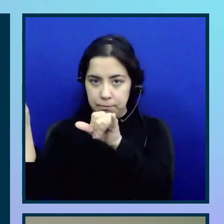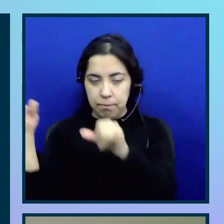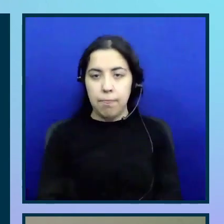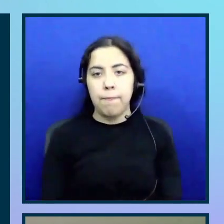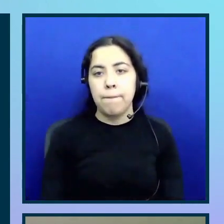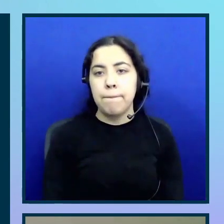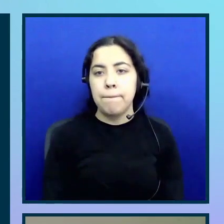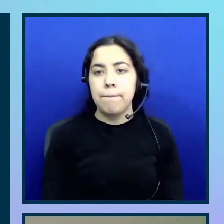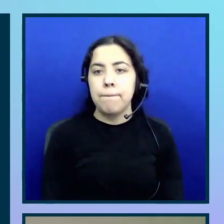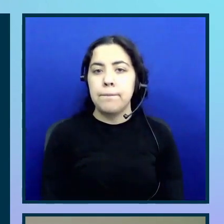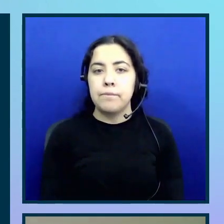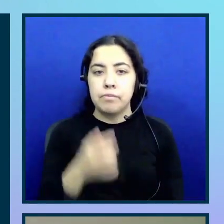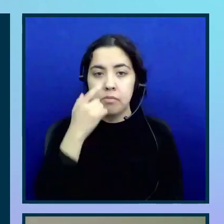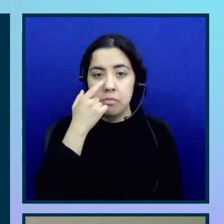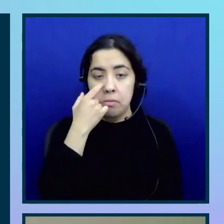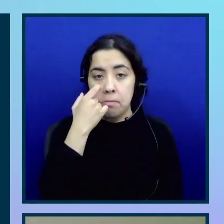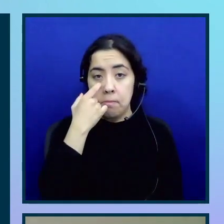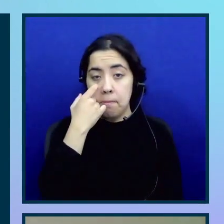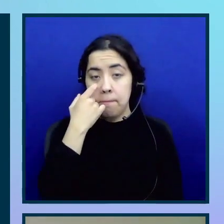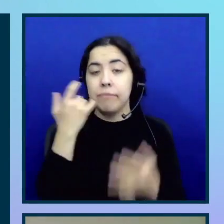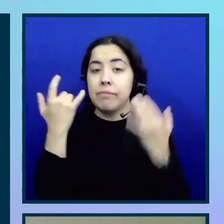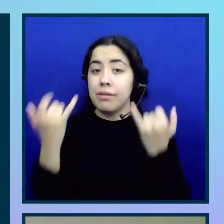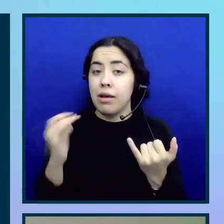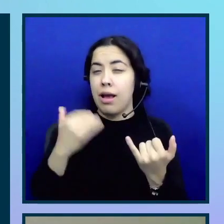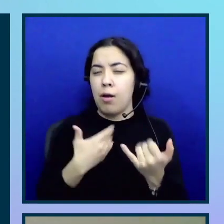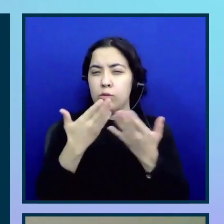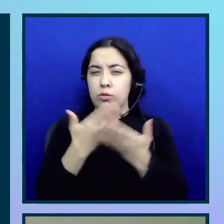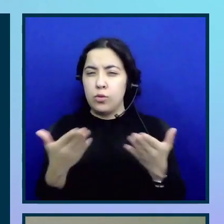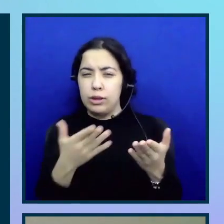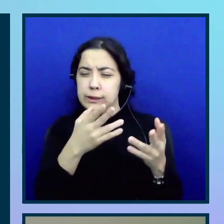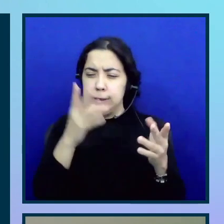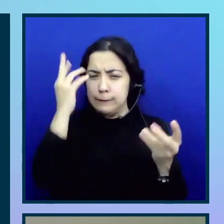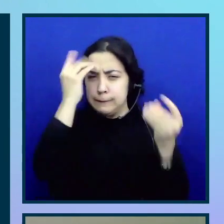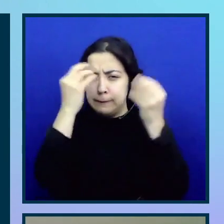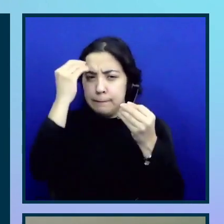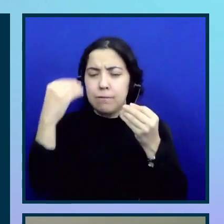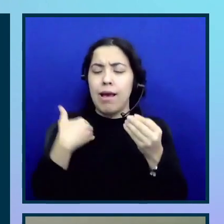So now, let's weigh our sources. We've looked at kind of native examples, which despite being different are still valuable,